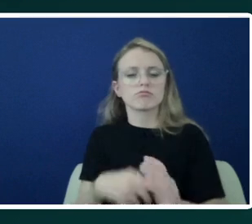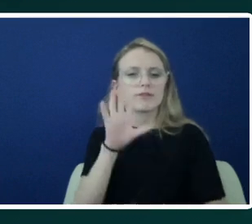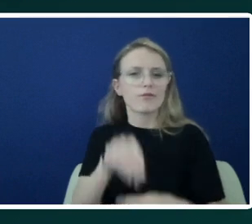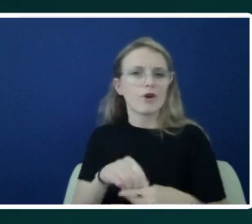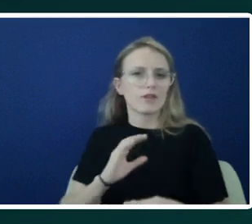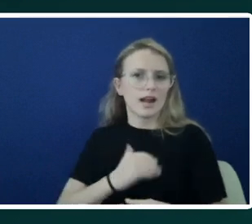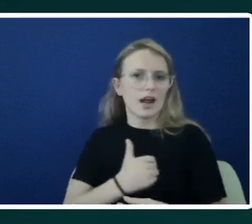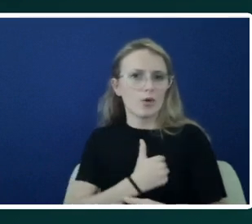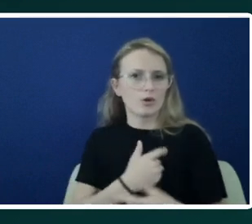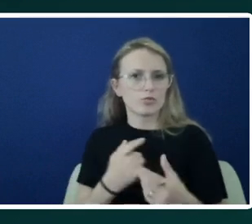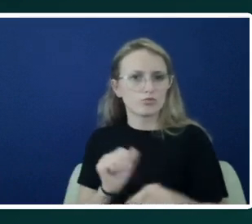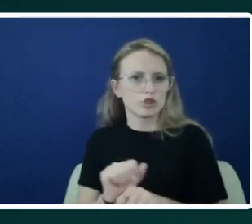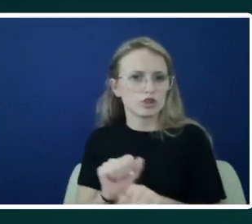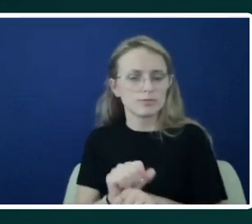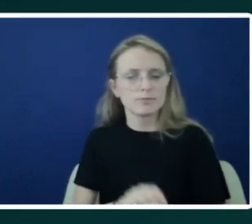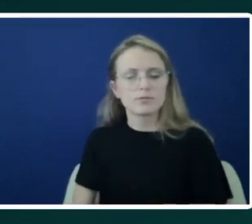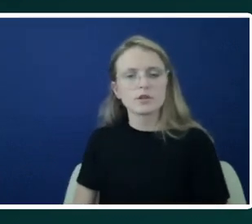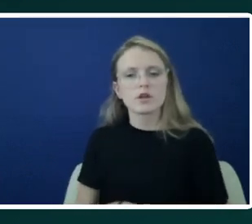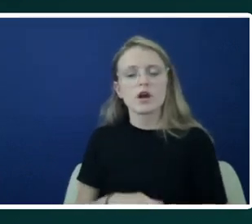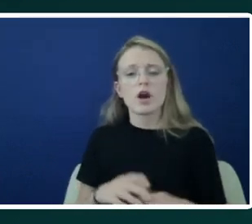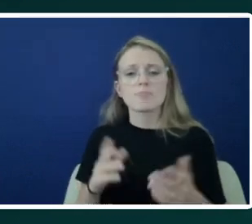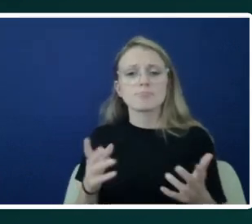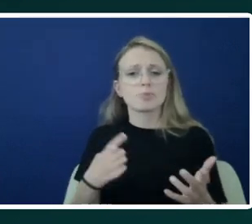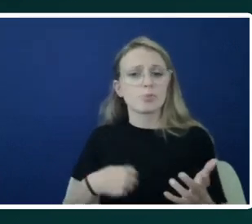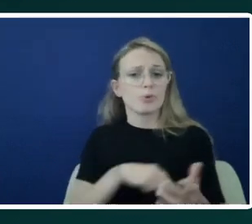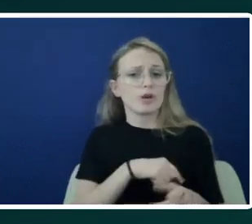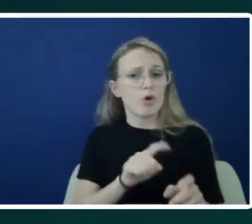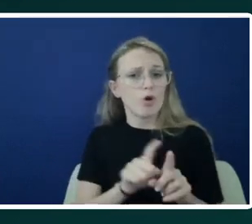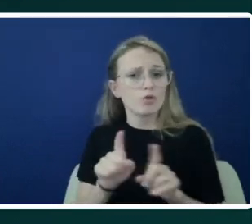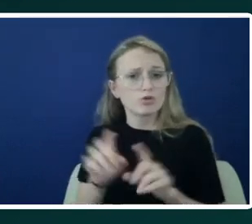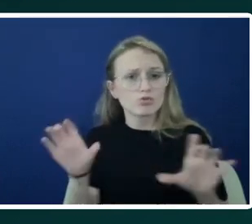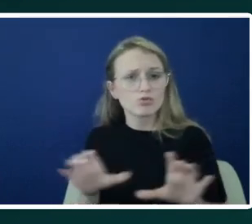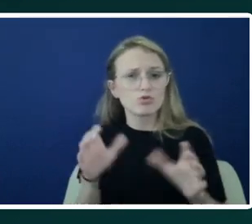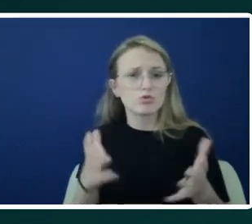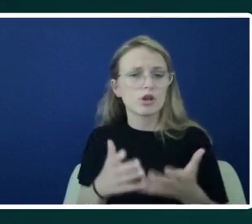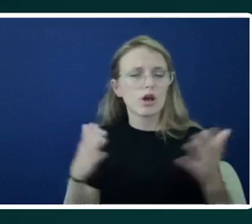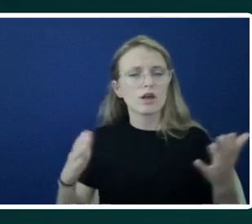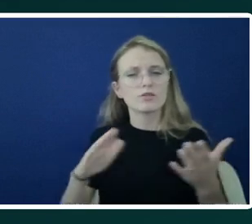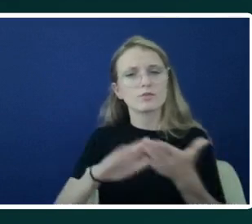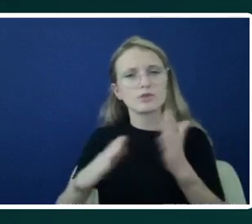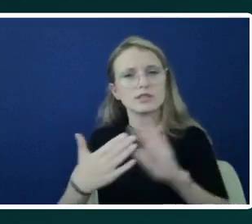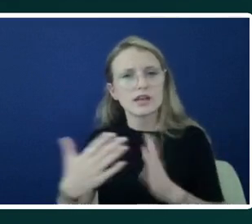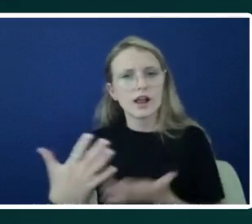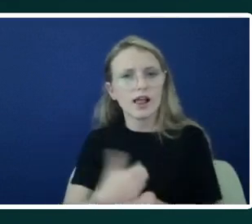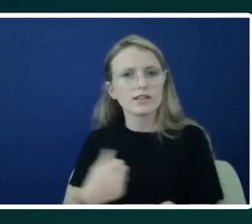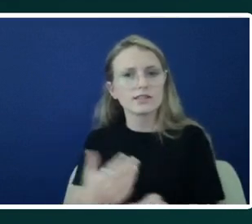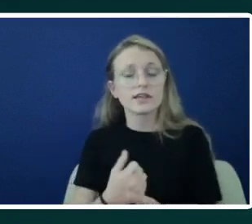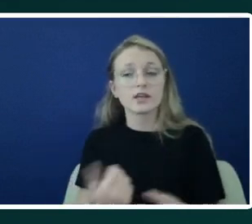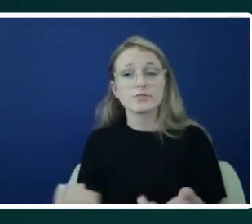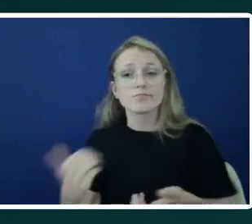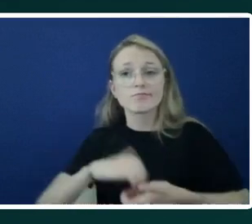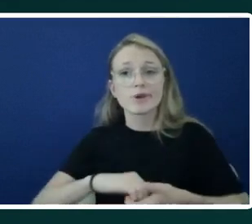And we also do community collecting. And so, working with community to identify -- it could be